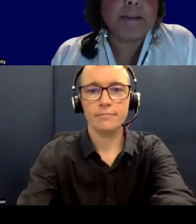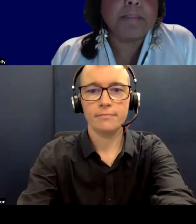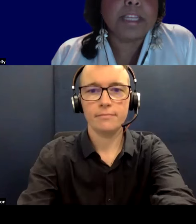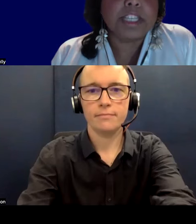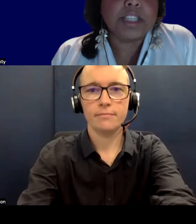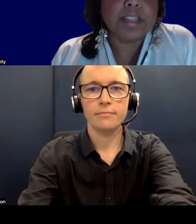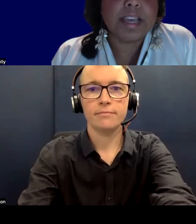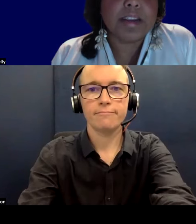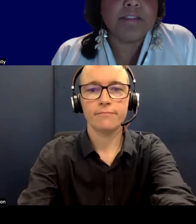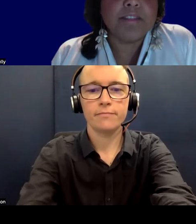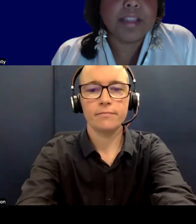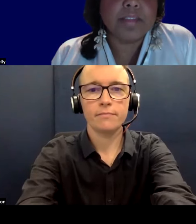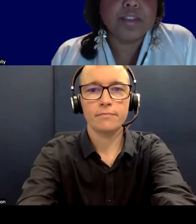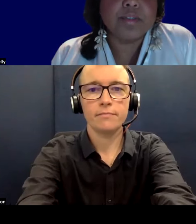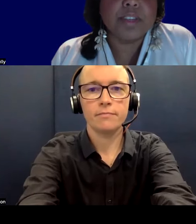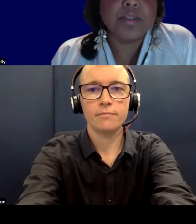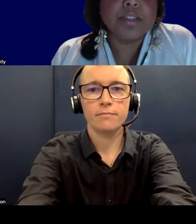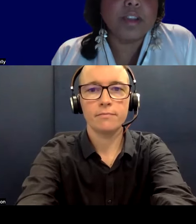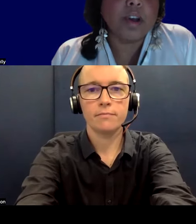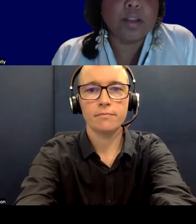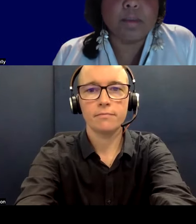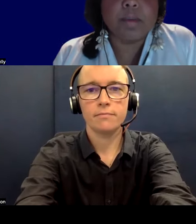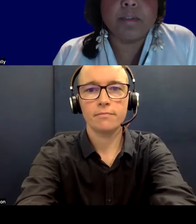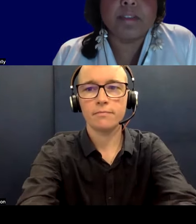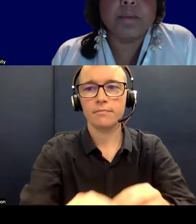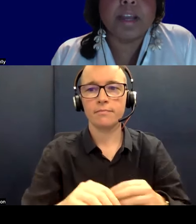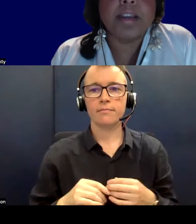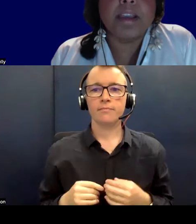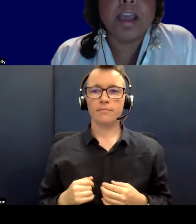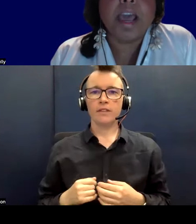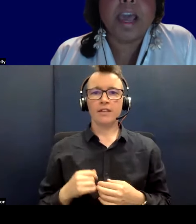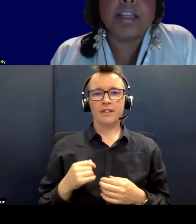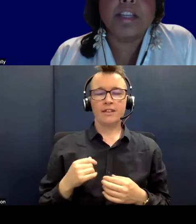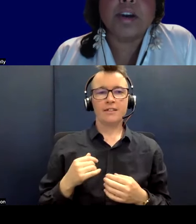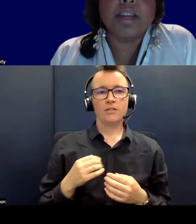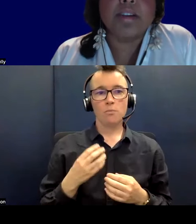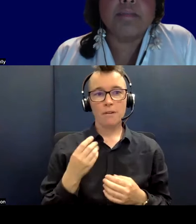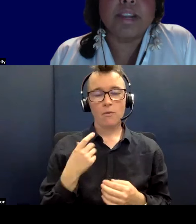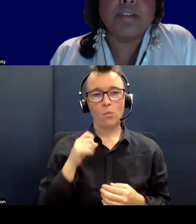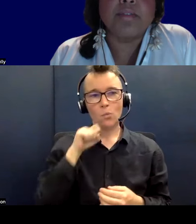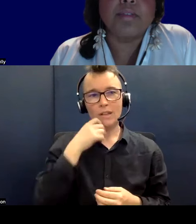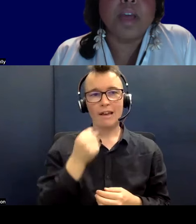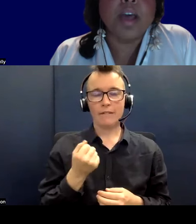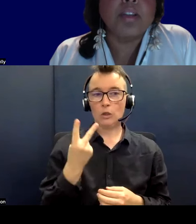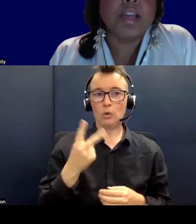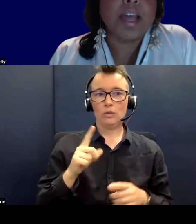conditions that can affect the visual field so coloboma is one and Choreo Retinal Lukane,